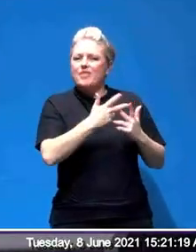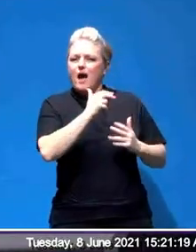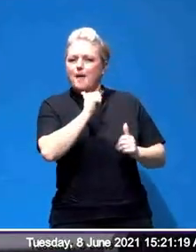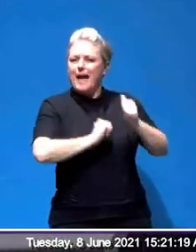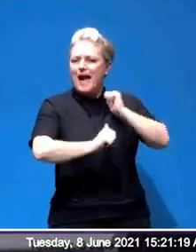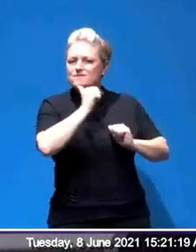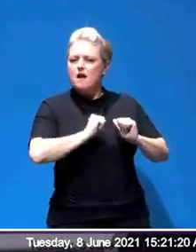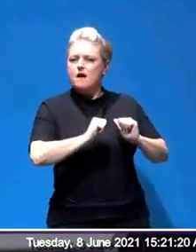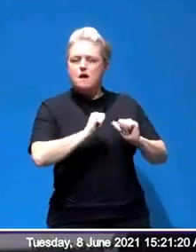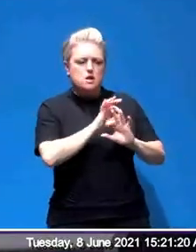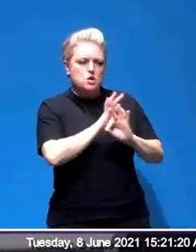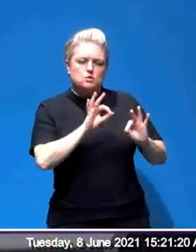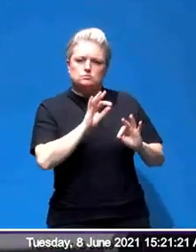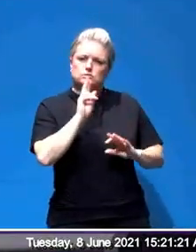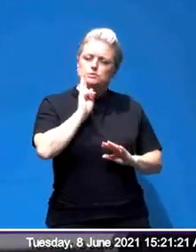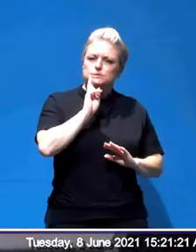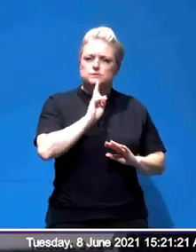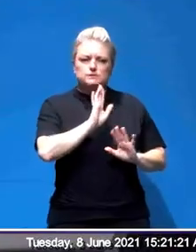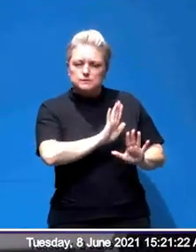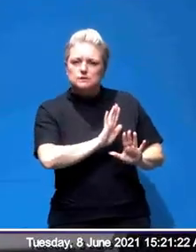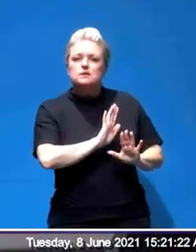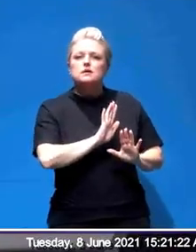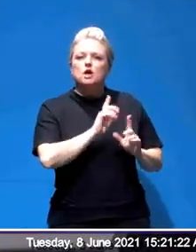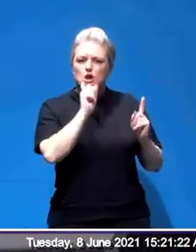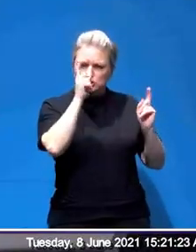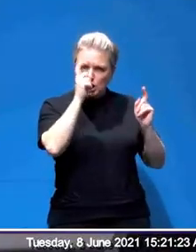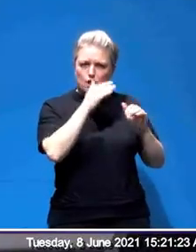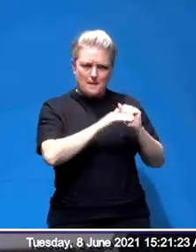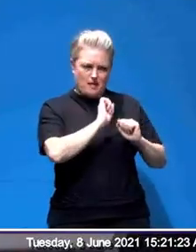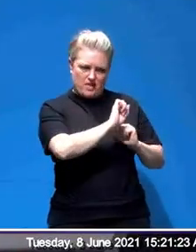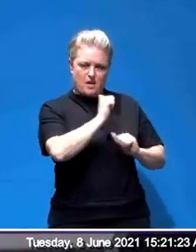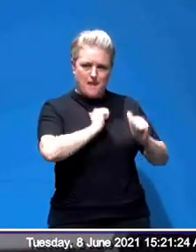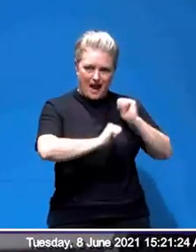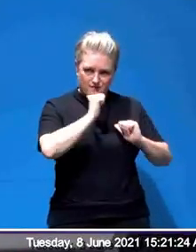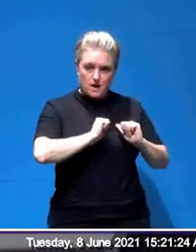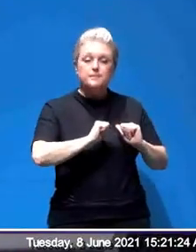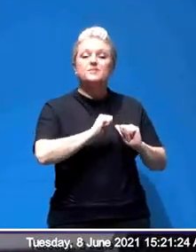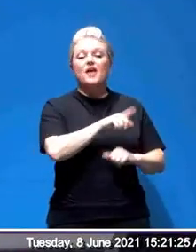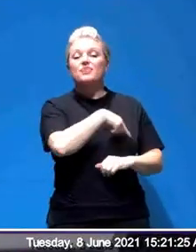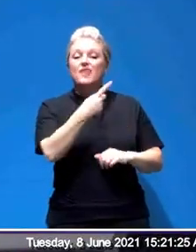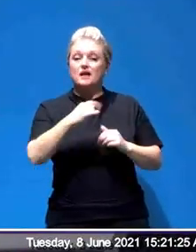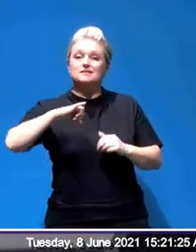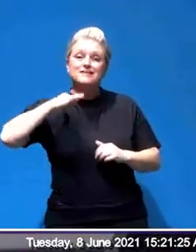And then also we talked about general staff attitude, because, you know, a